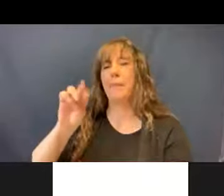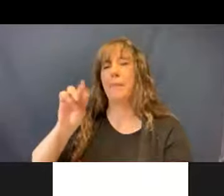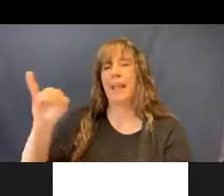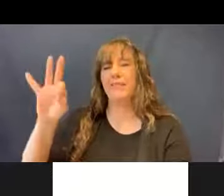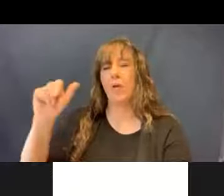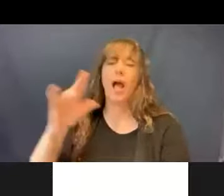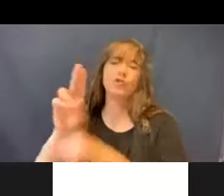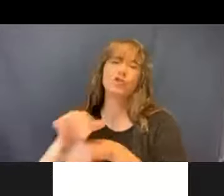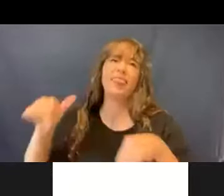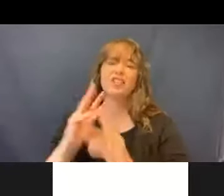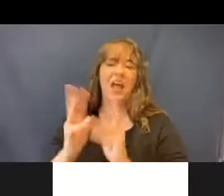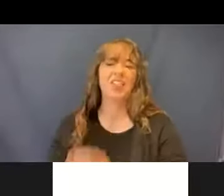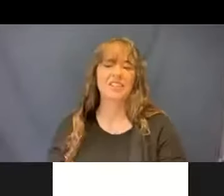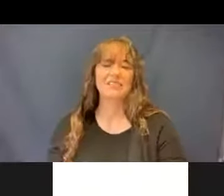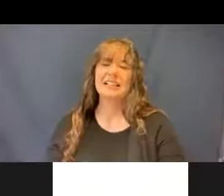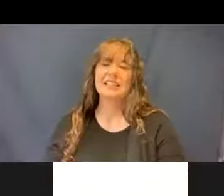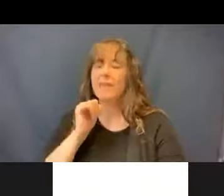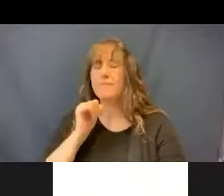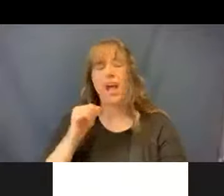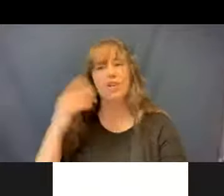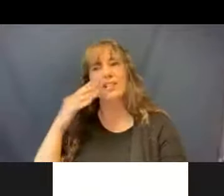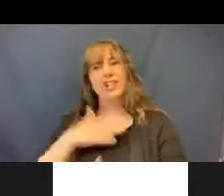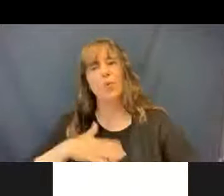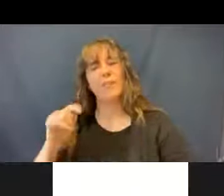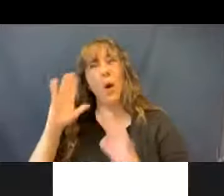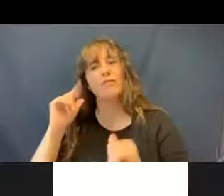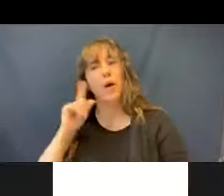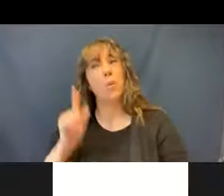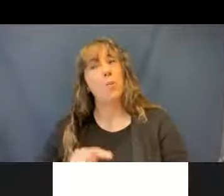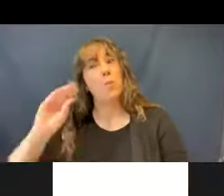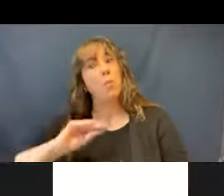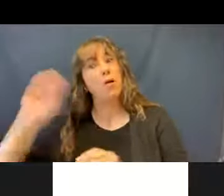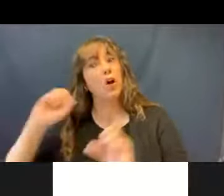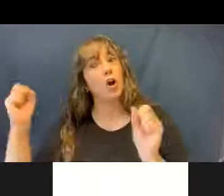Don't much enjoy it so hopefully I'll go to the cold soon, which is weird for most people,